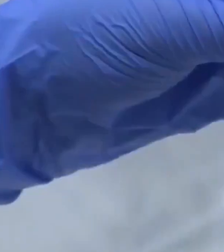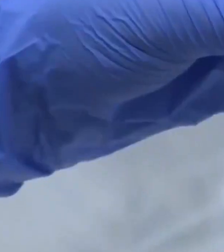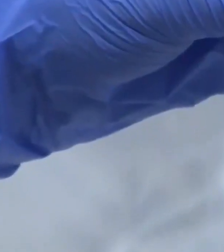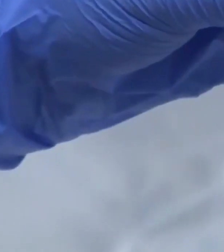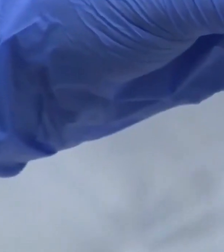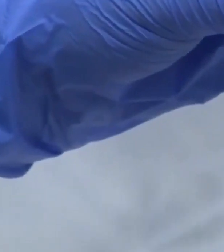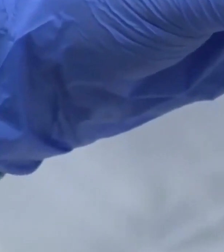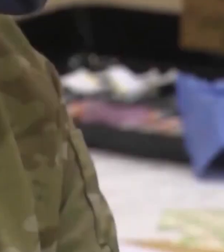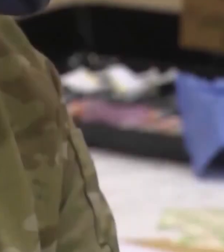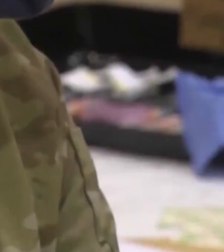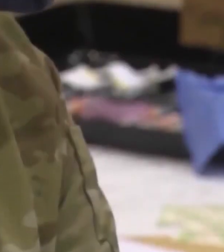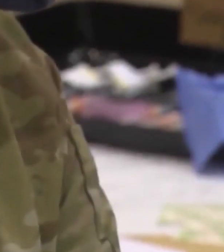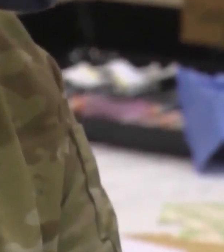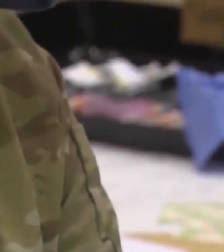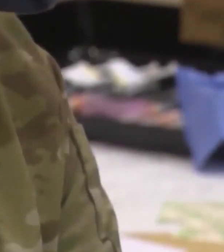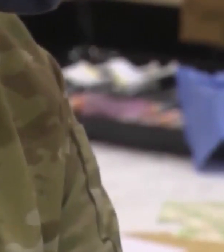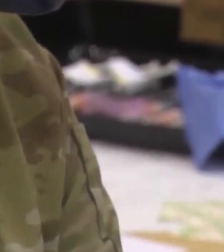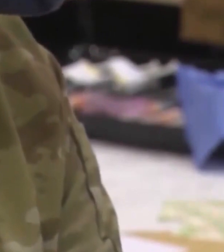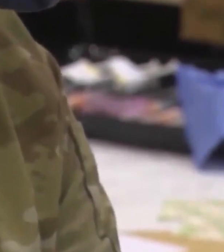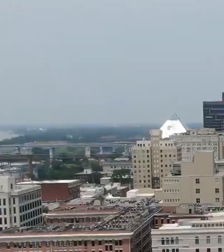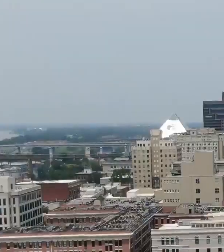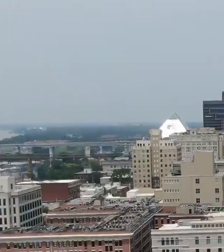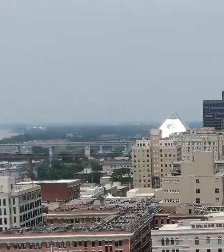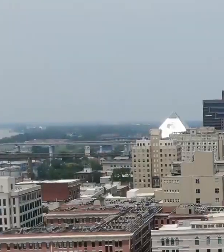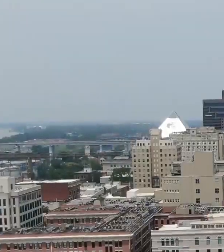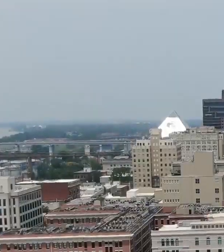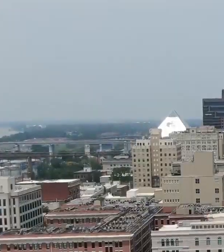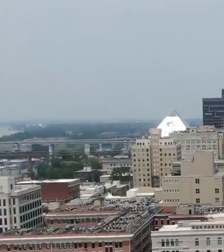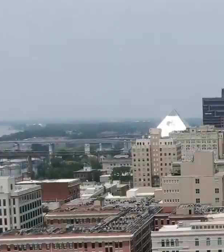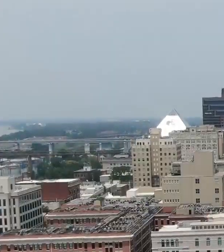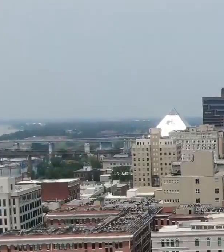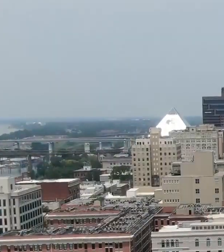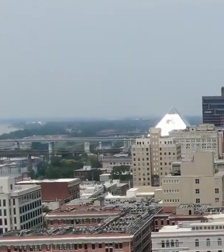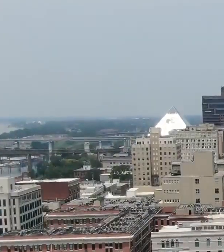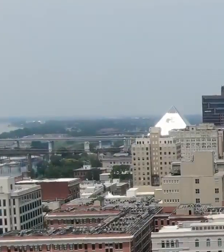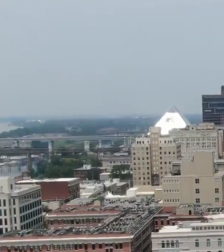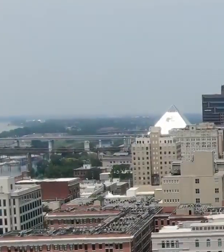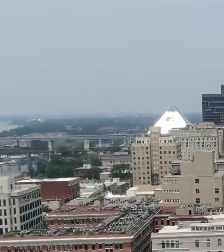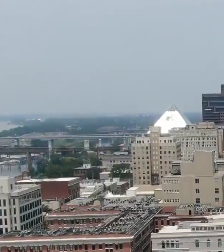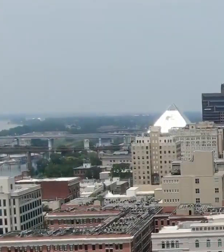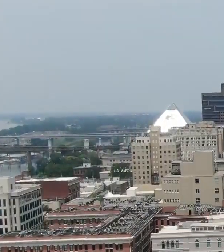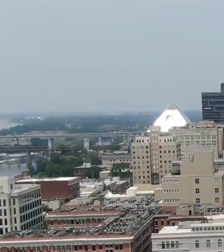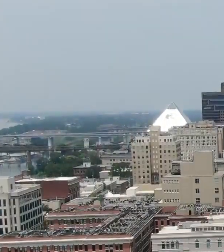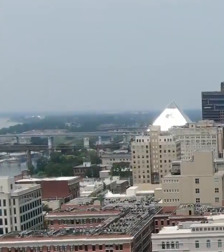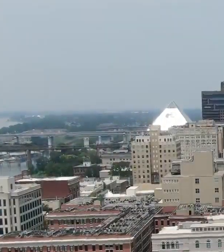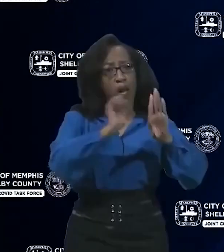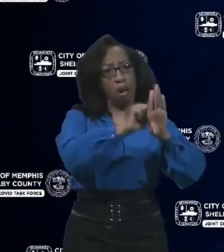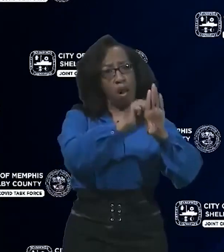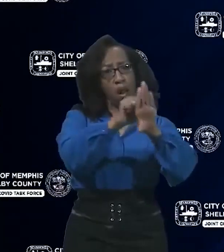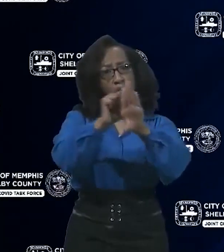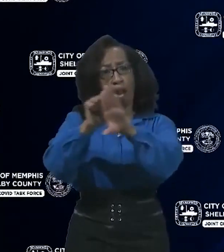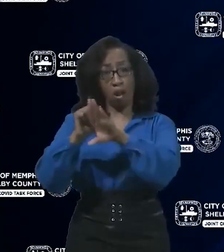MEET WHAT WE THINK WILL BE A RISING DEMAND FOR VACCINATIONS HOPES FOR MORE PEOPLE GETTING VACCINATED AS THE CITY ALSO